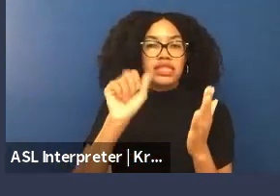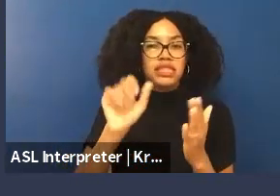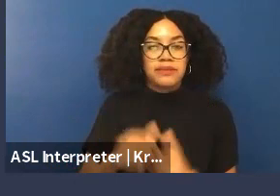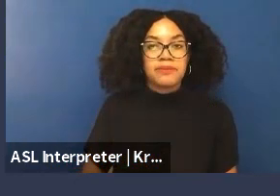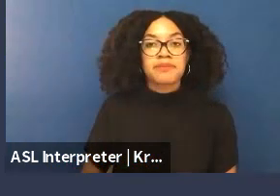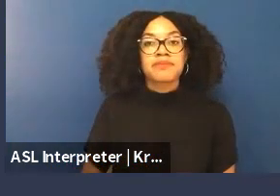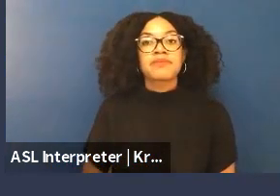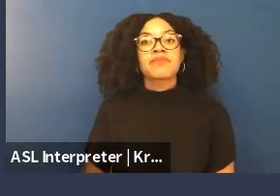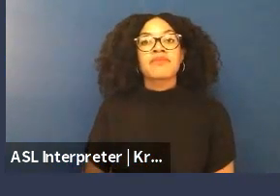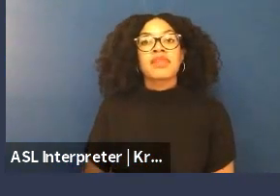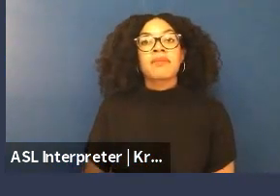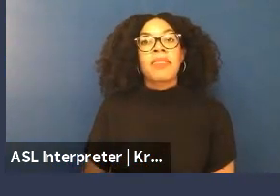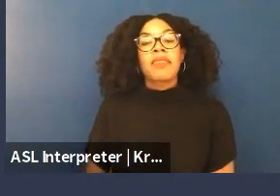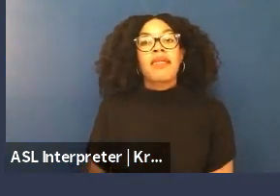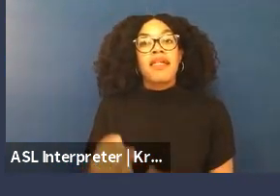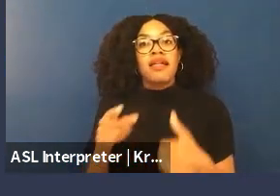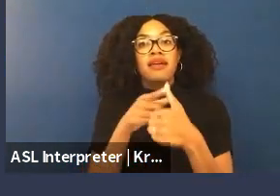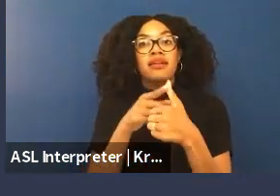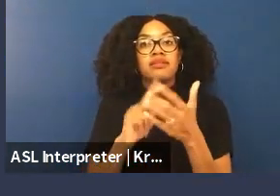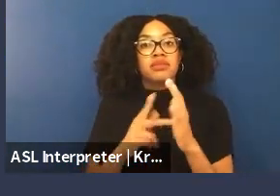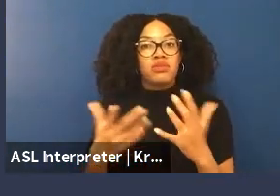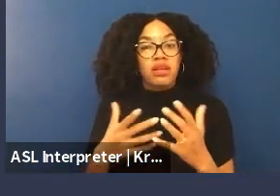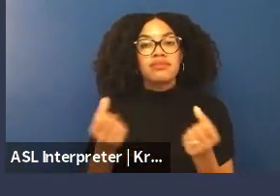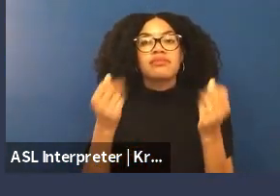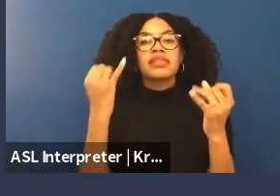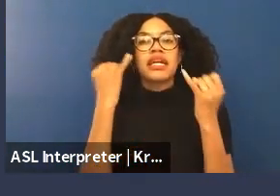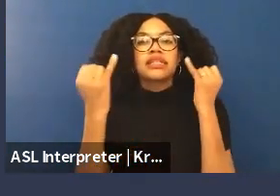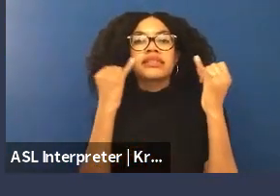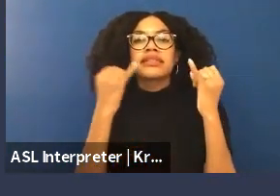We see this as many ideas, influential contributions, decisions, growth, and more